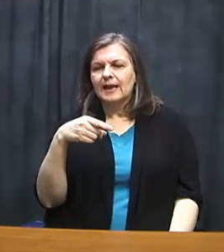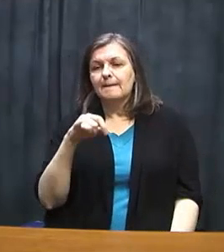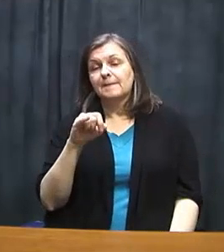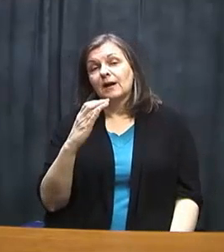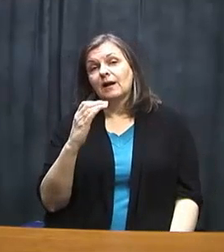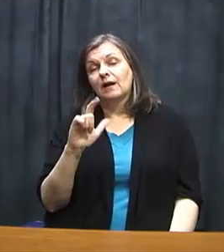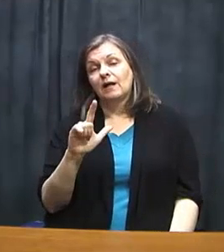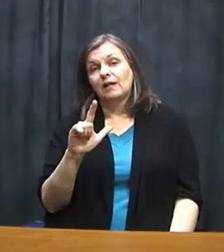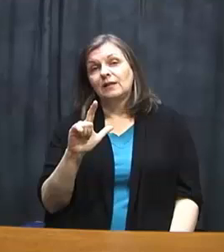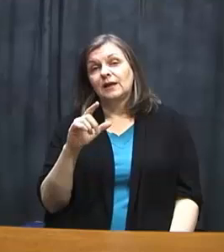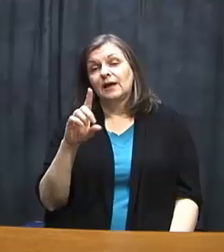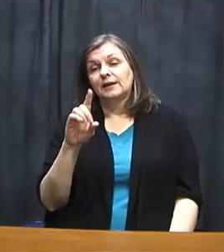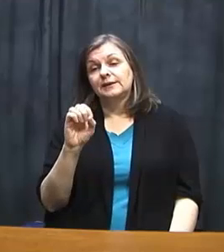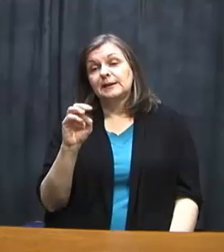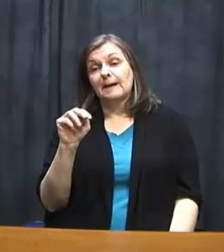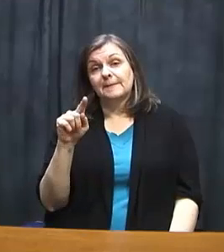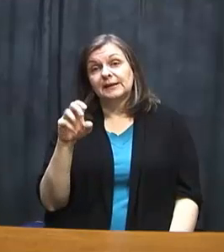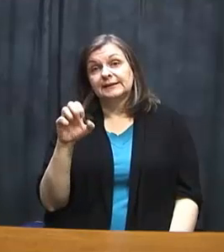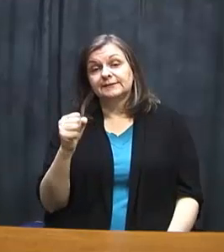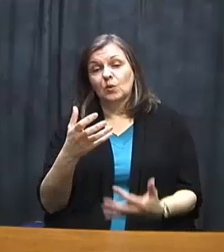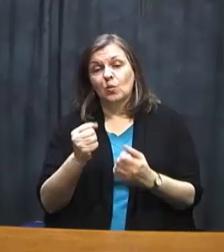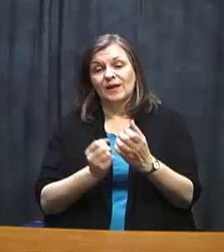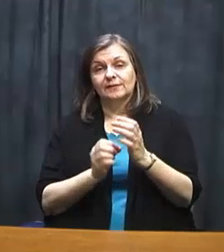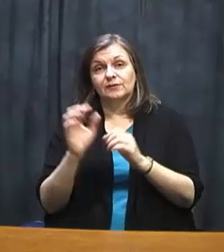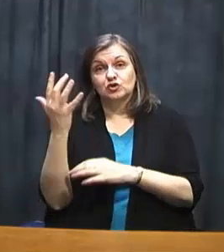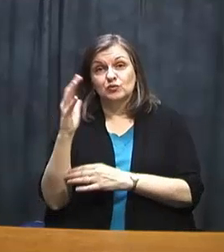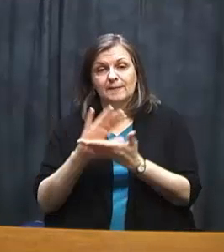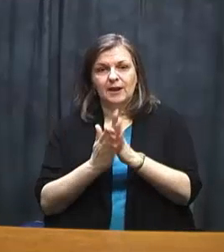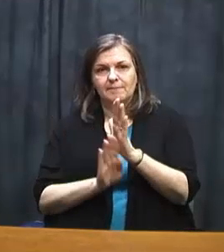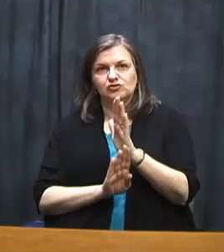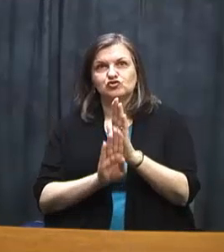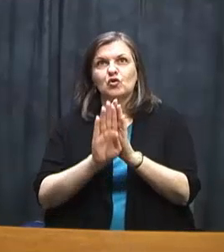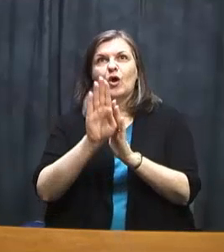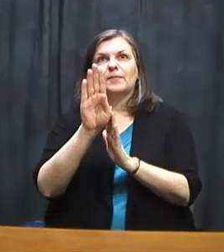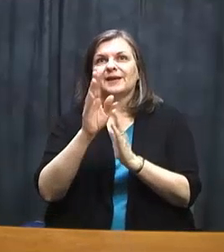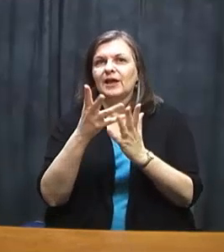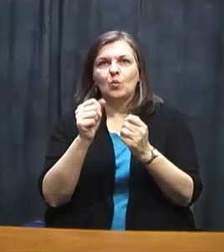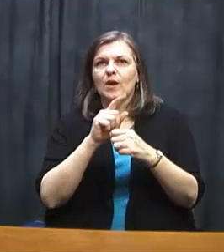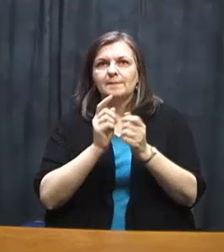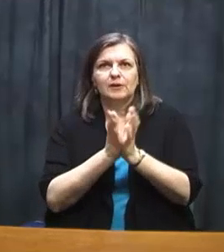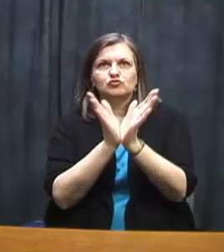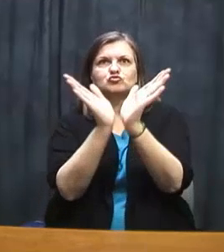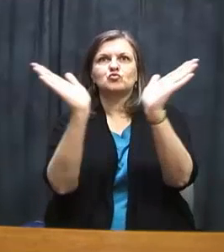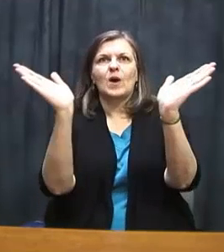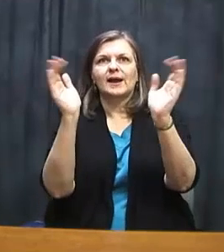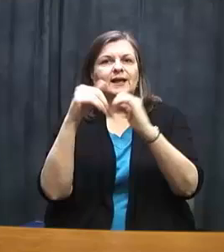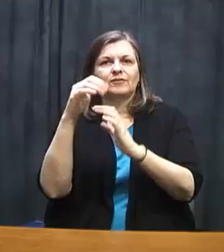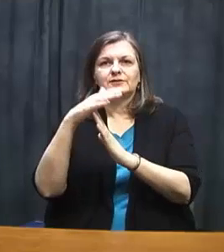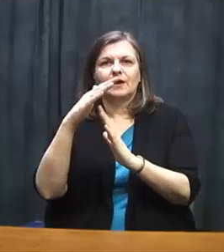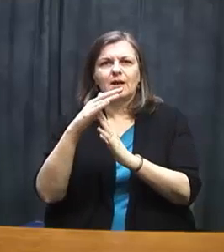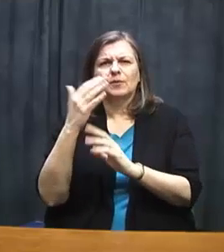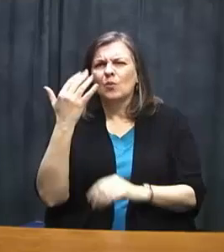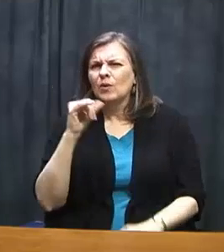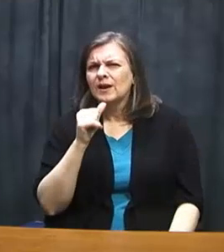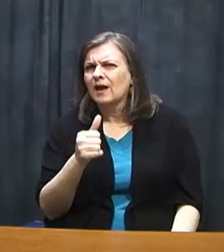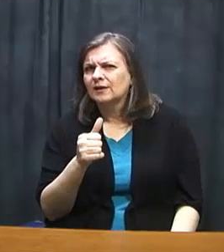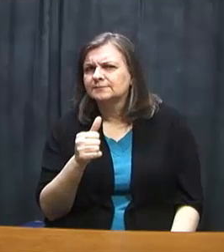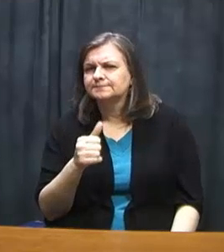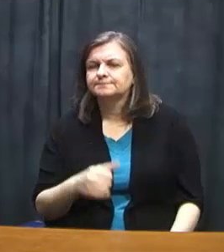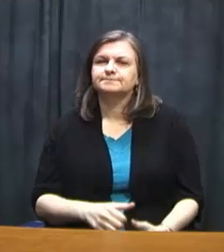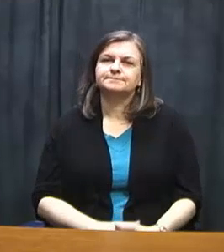apical dominance wants that tree to get taller it doesn't want to be wide at the top -- why not???